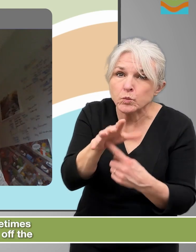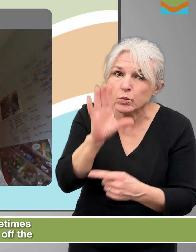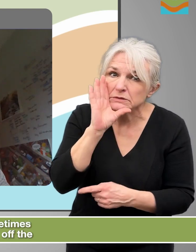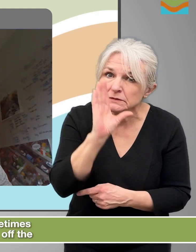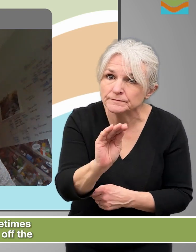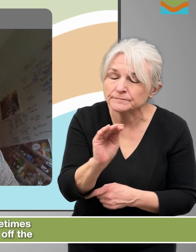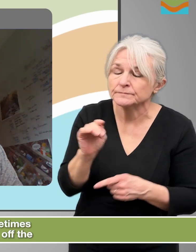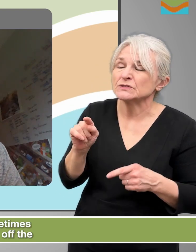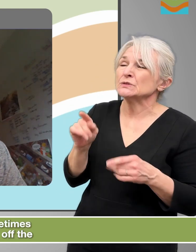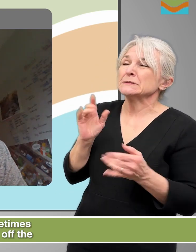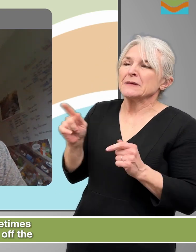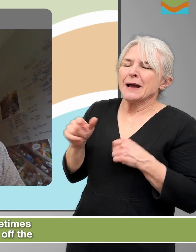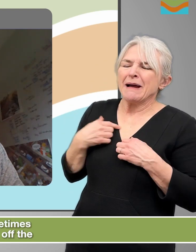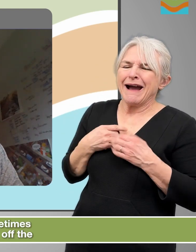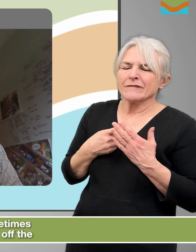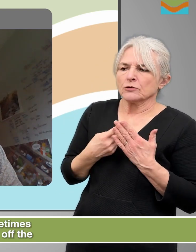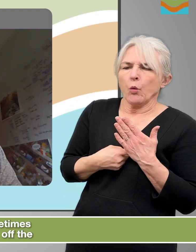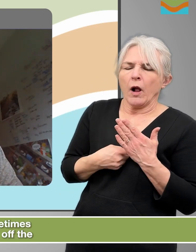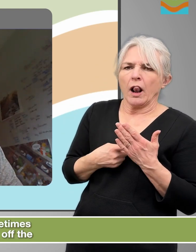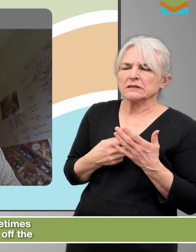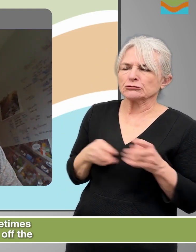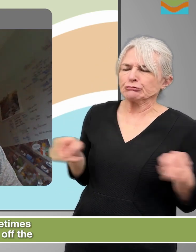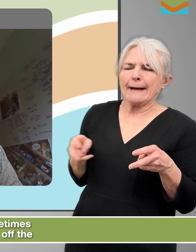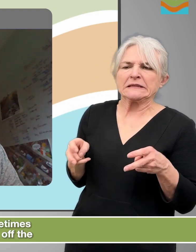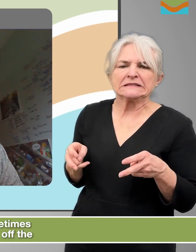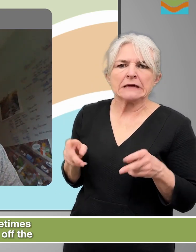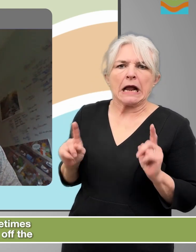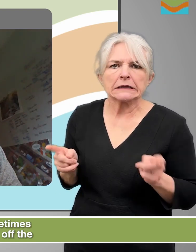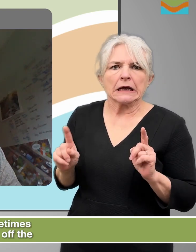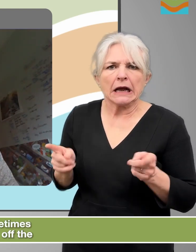and I think it's important sometimes to spend some time on taking off the